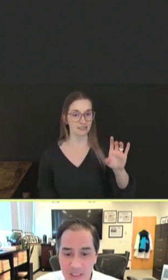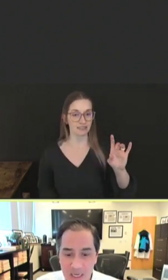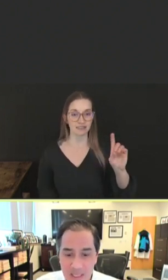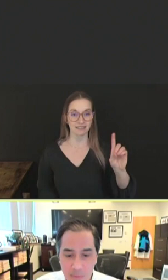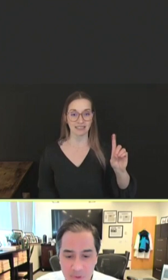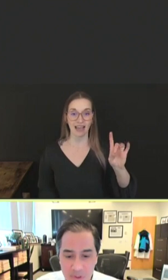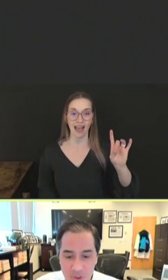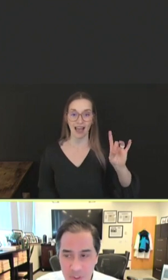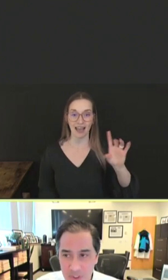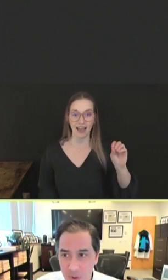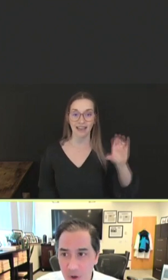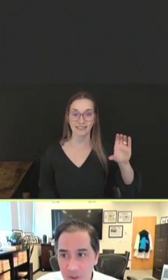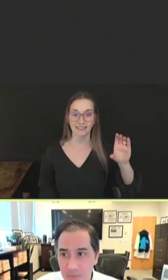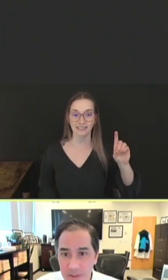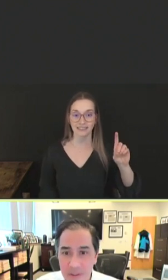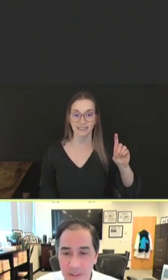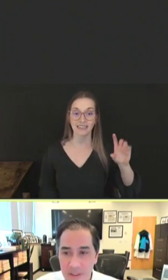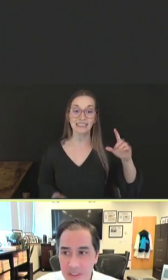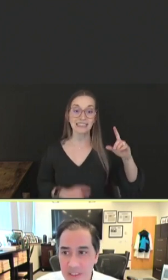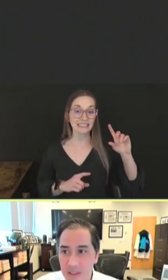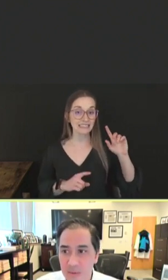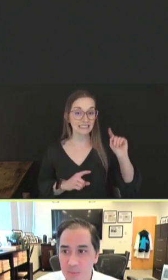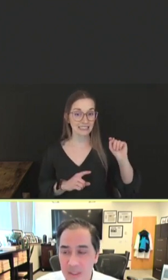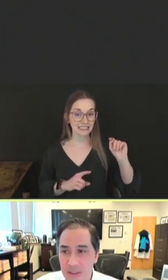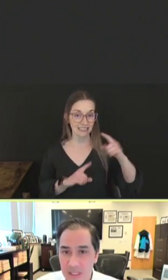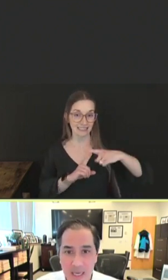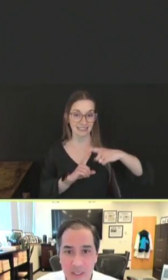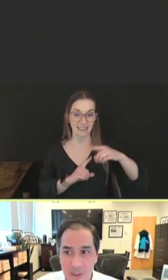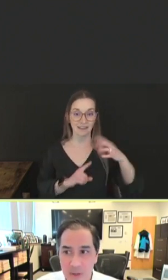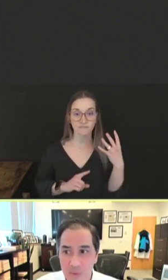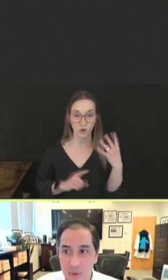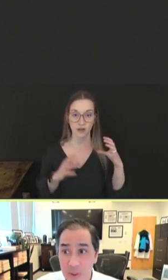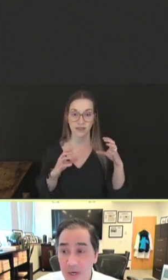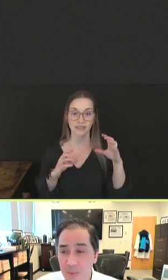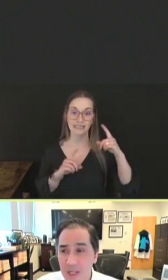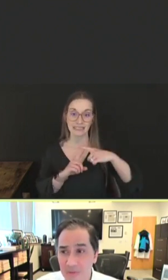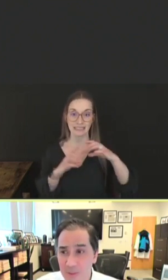today that will suggest an argument that the T cell responses actually are really quite relevant,